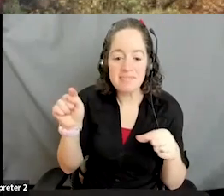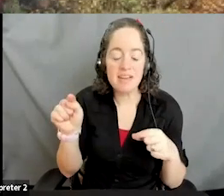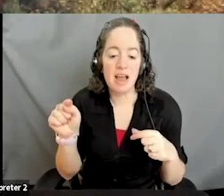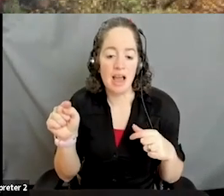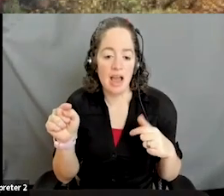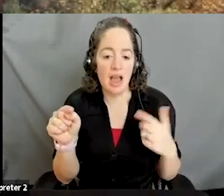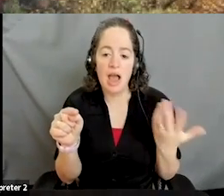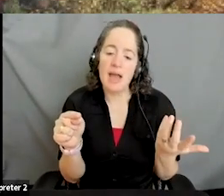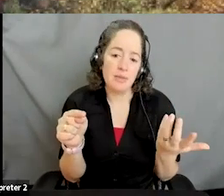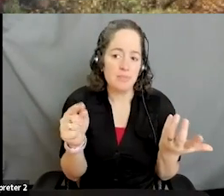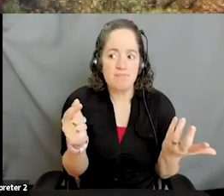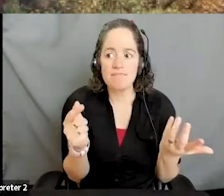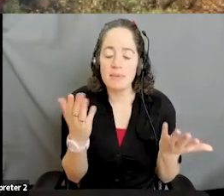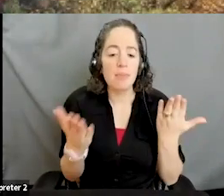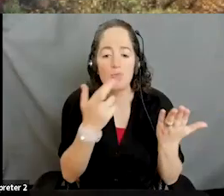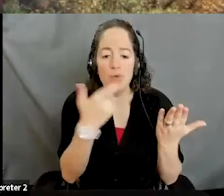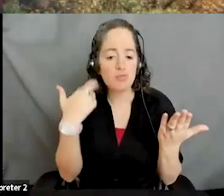he can't parse what he wants to eat.